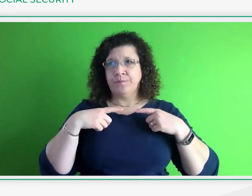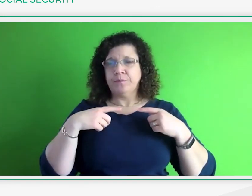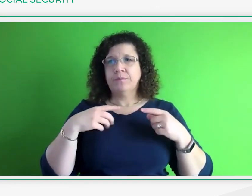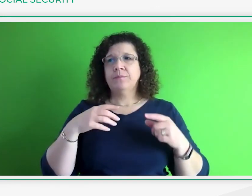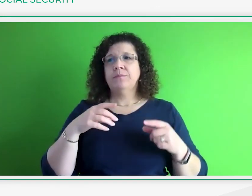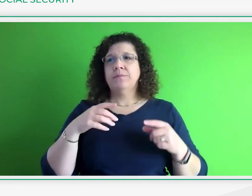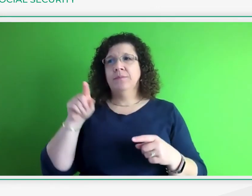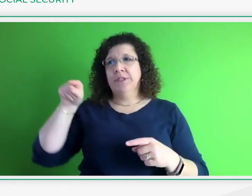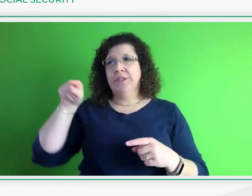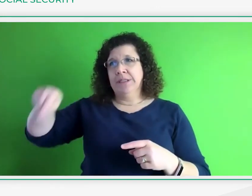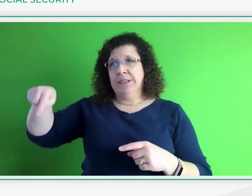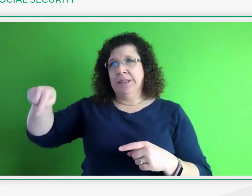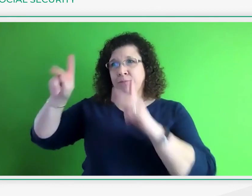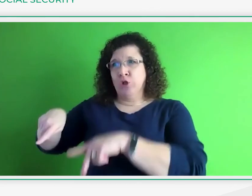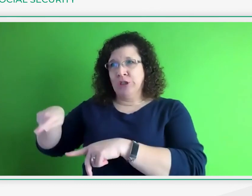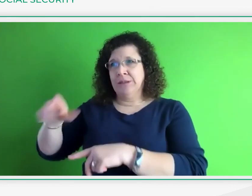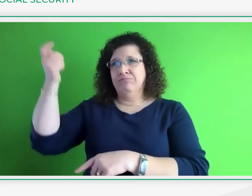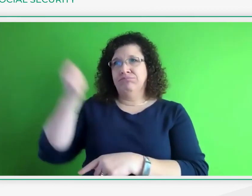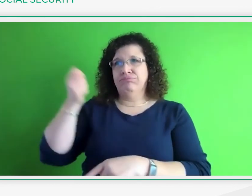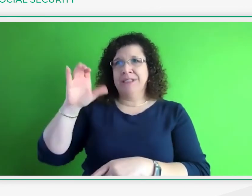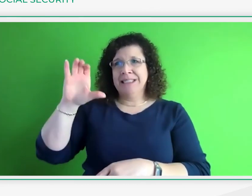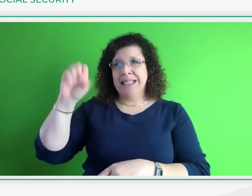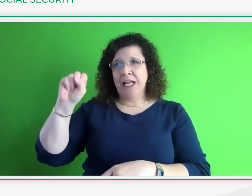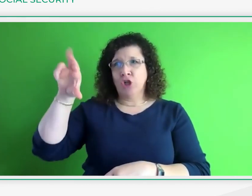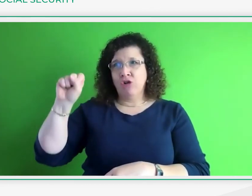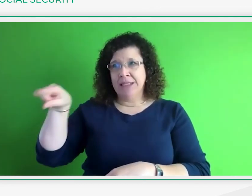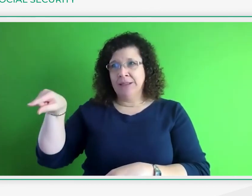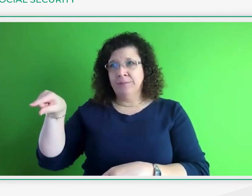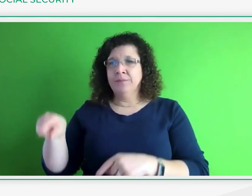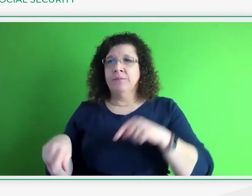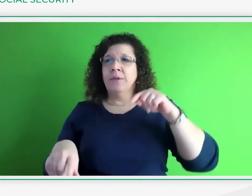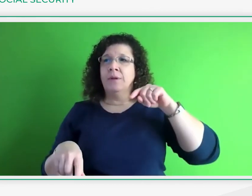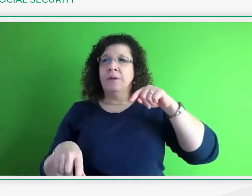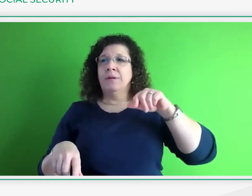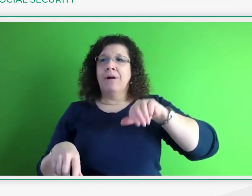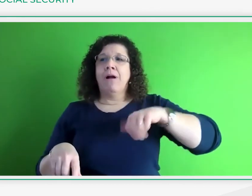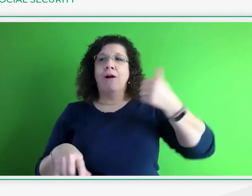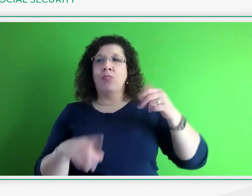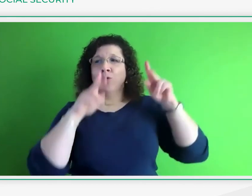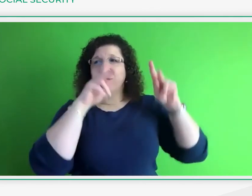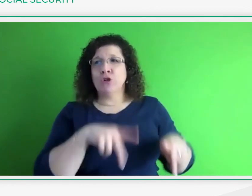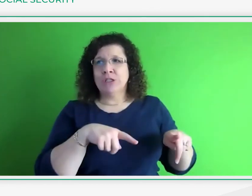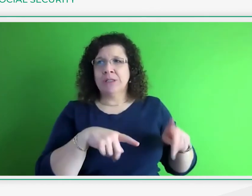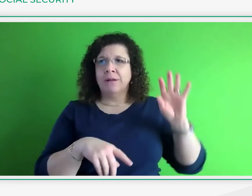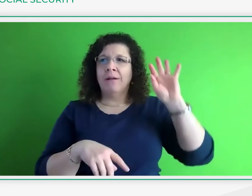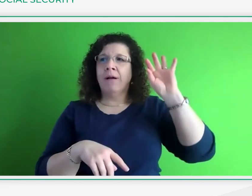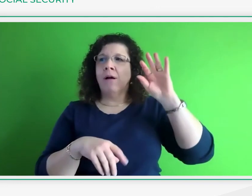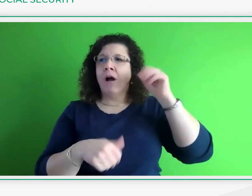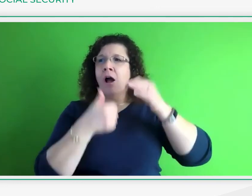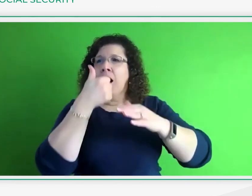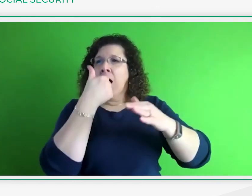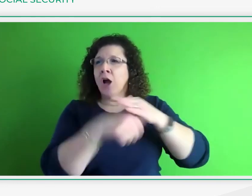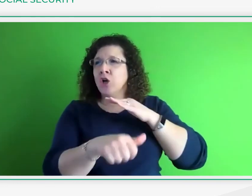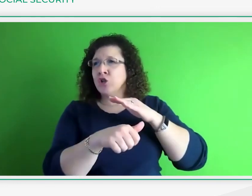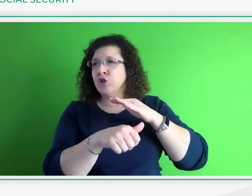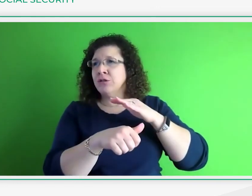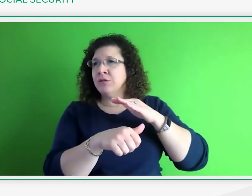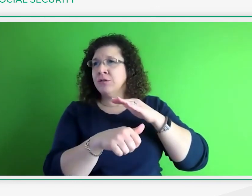So it seems like this person is a retired person from CSRS and then her husband is under